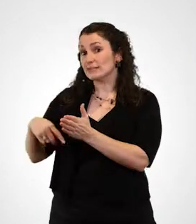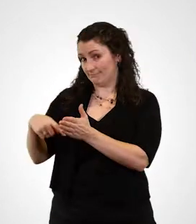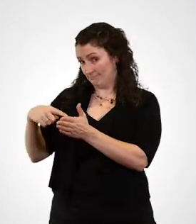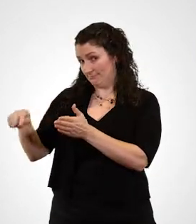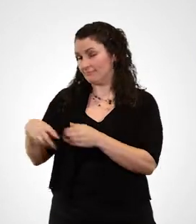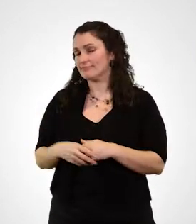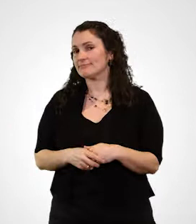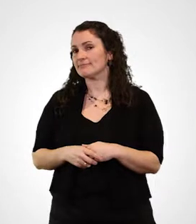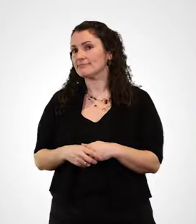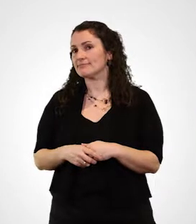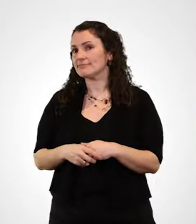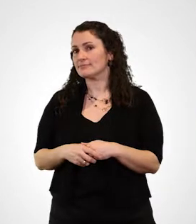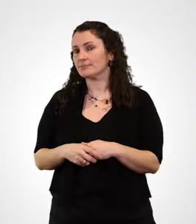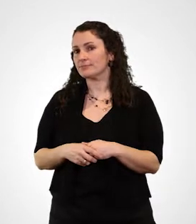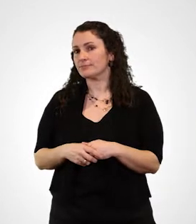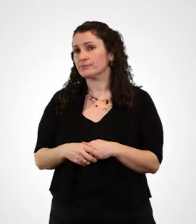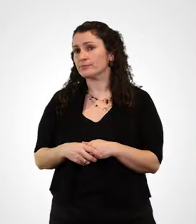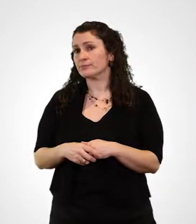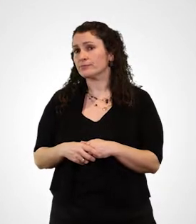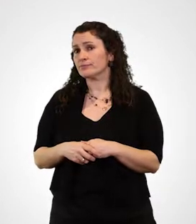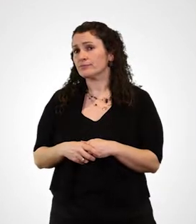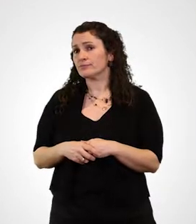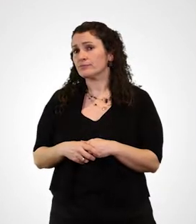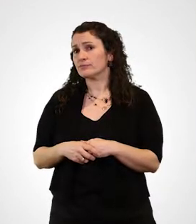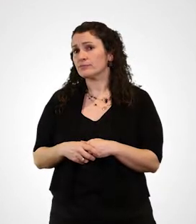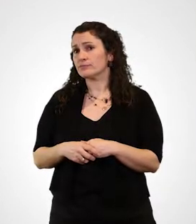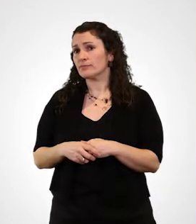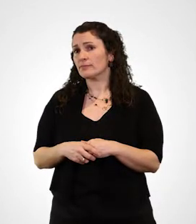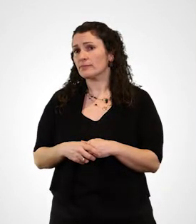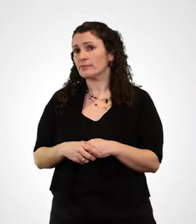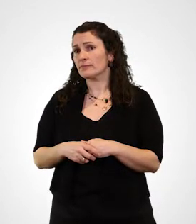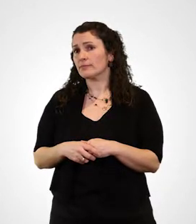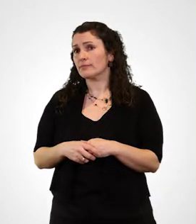"P-E-T" -- TEACHER: Pete.